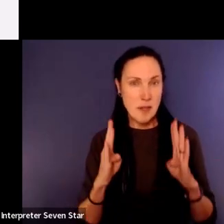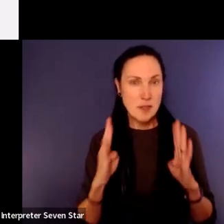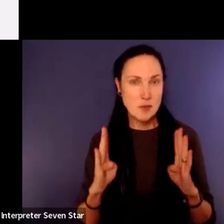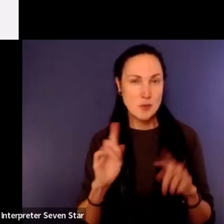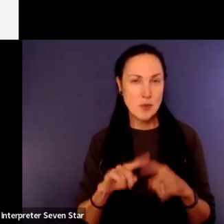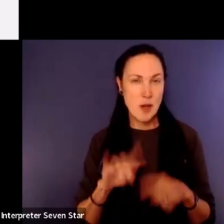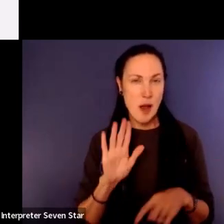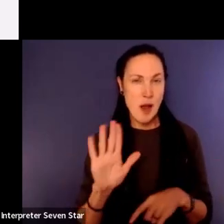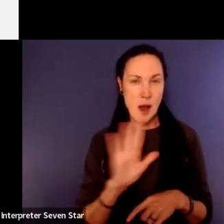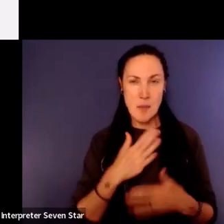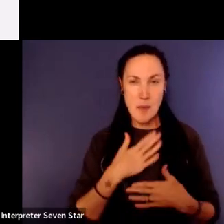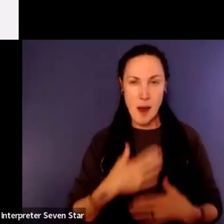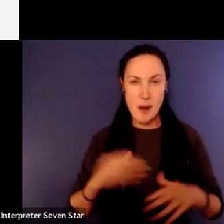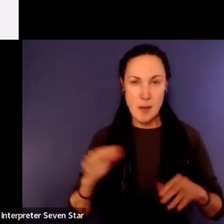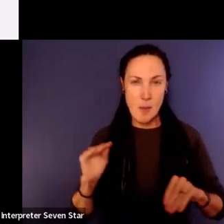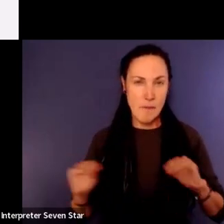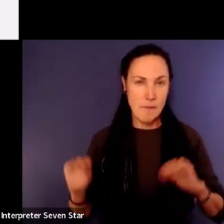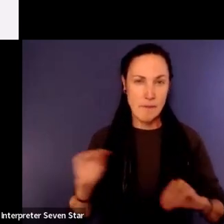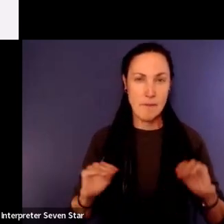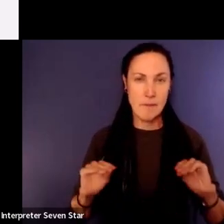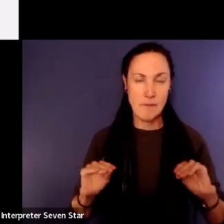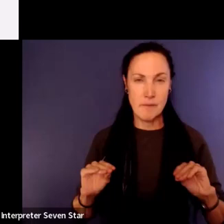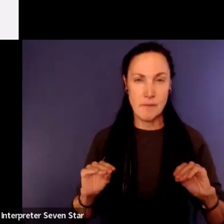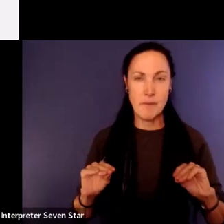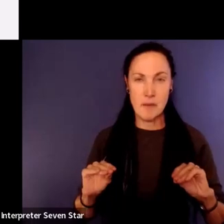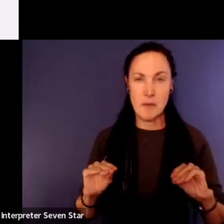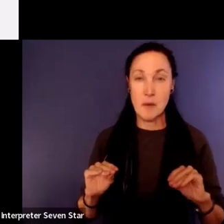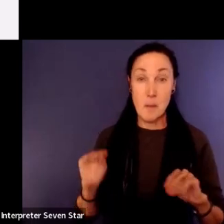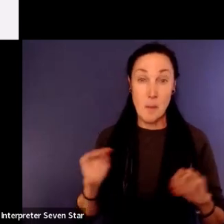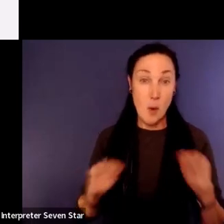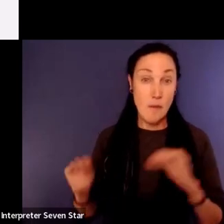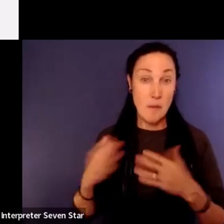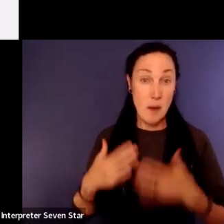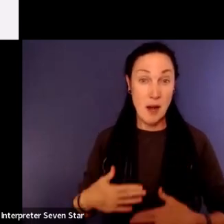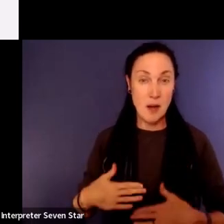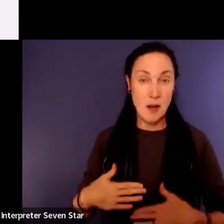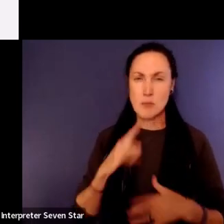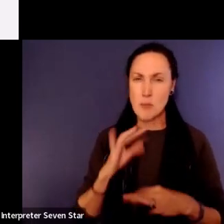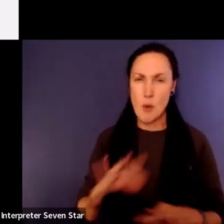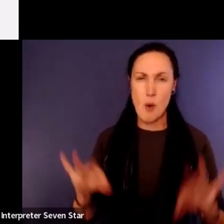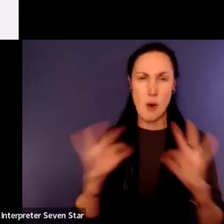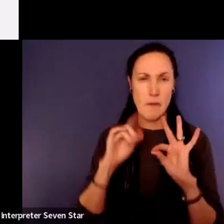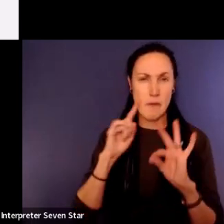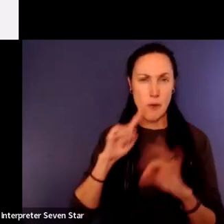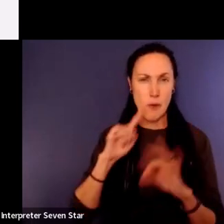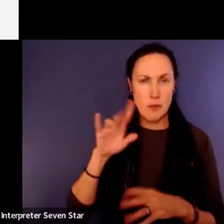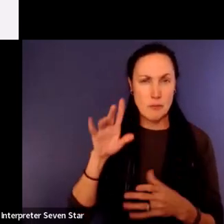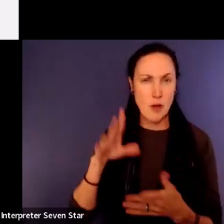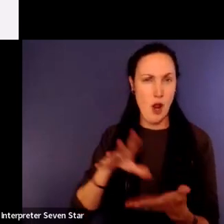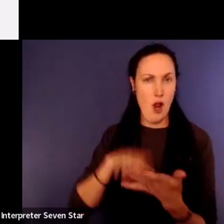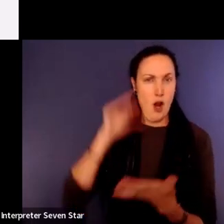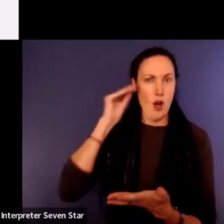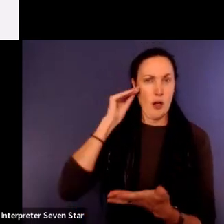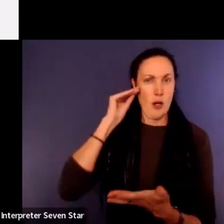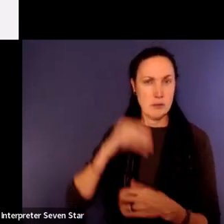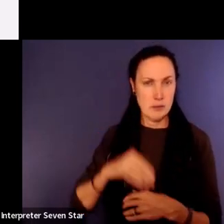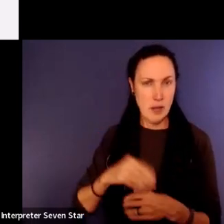doing. Movement is crucial for learning. This can be a challenge for some of our students who may